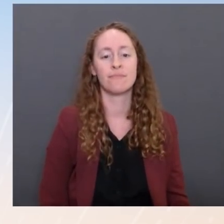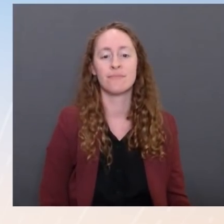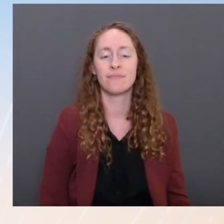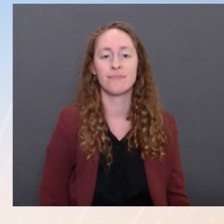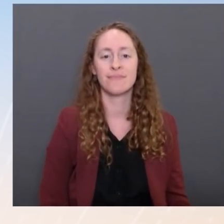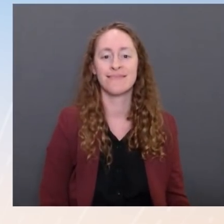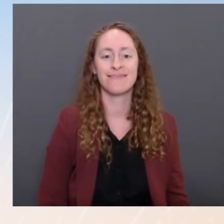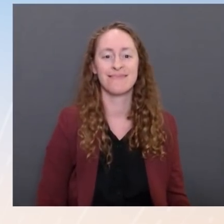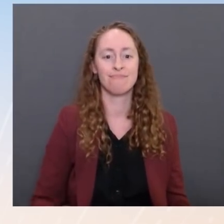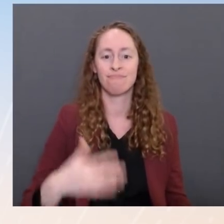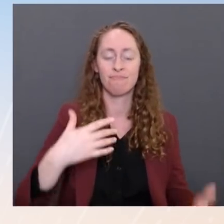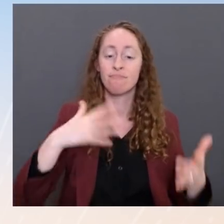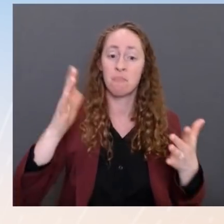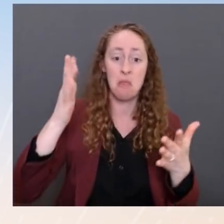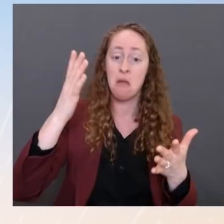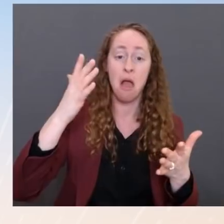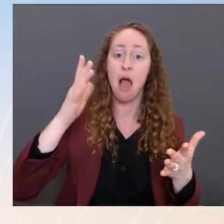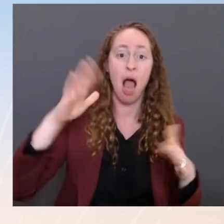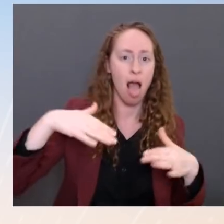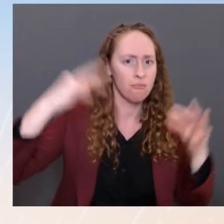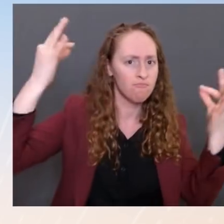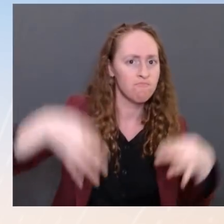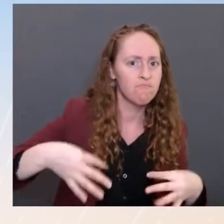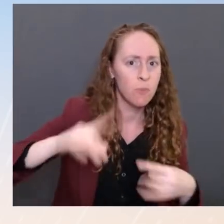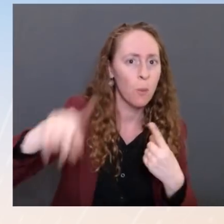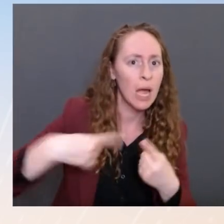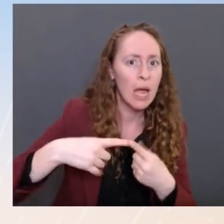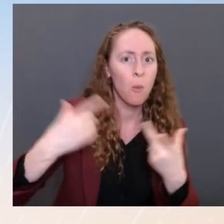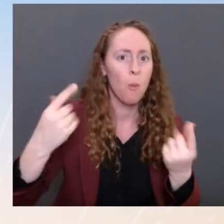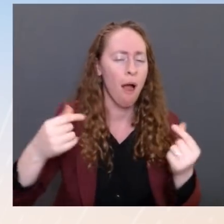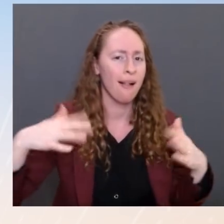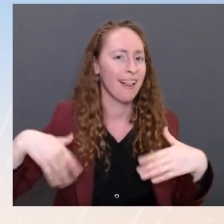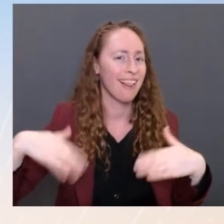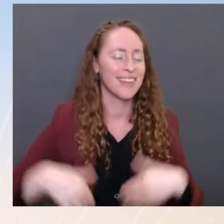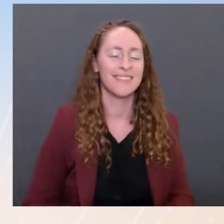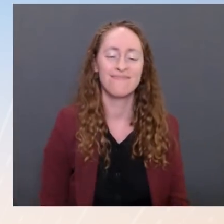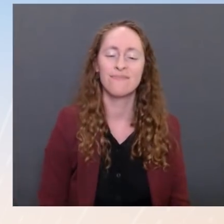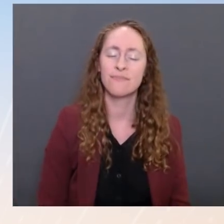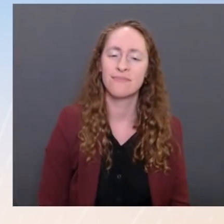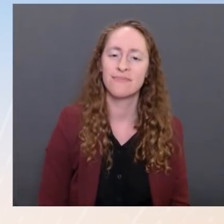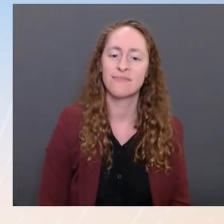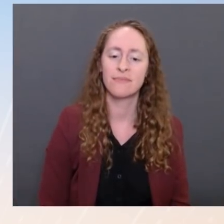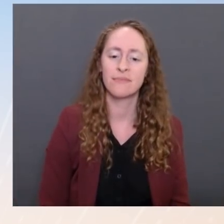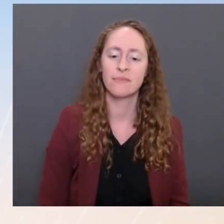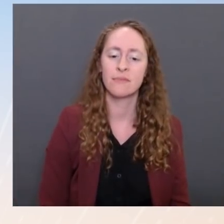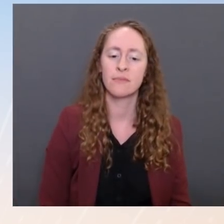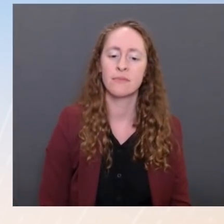The Press: And the second question, what is U.S. expectations from India on the two wars the world is fighting --